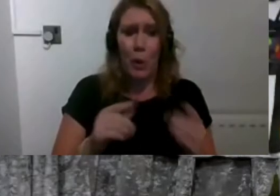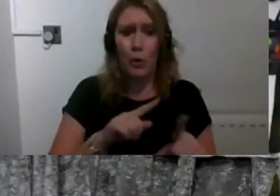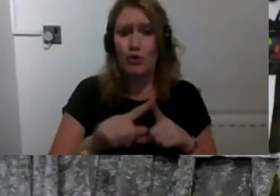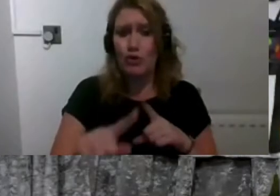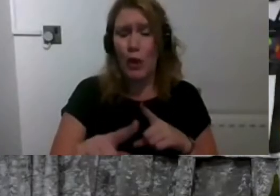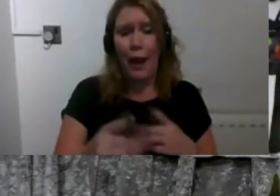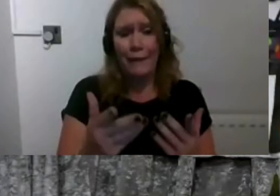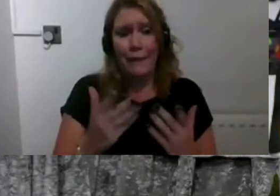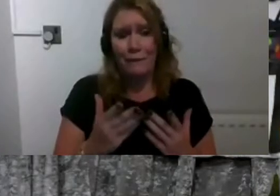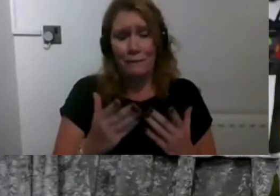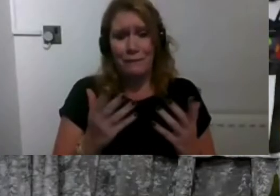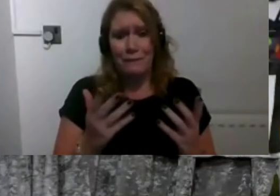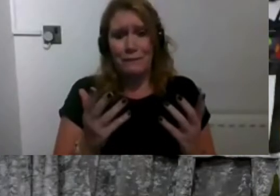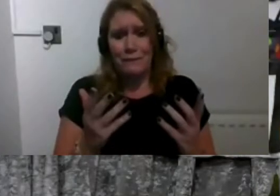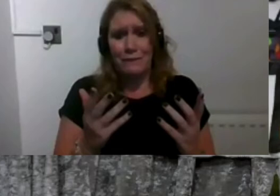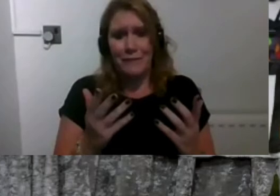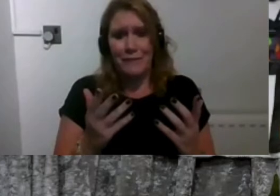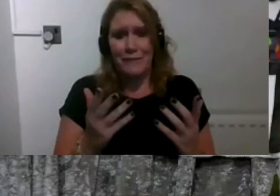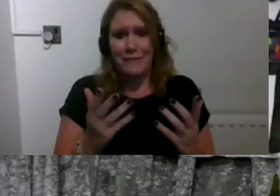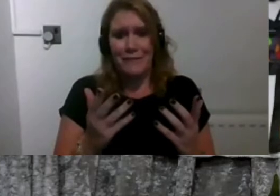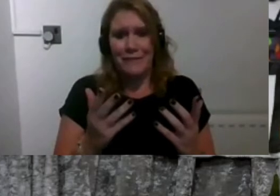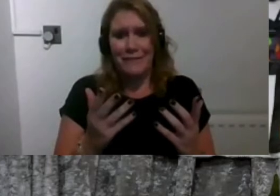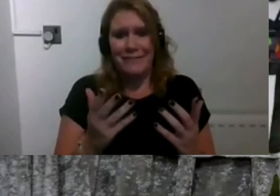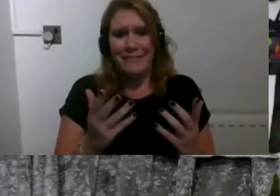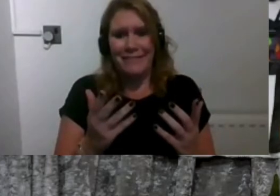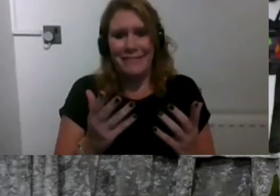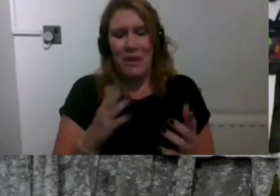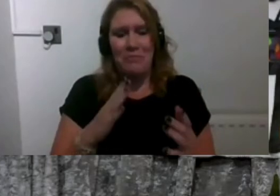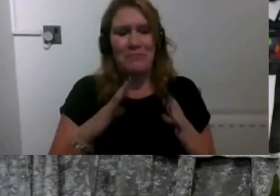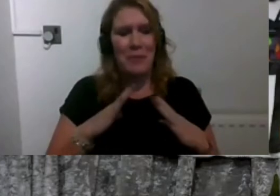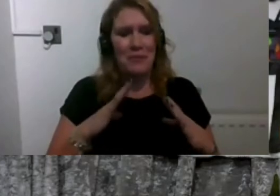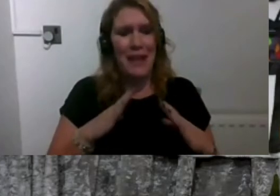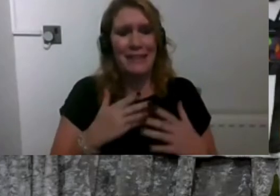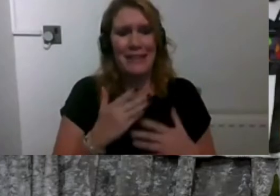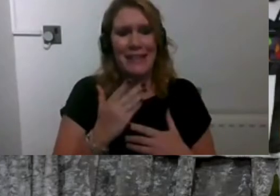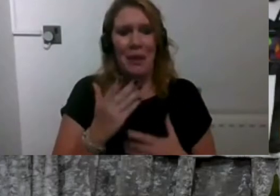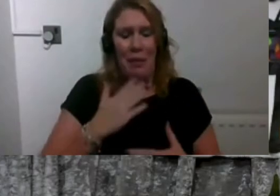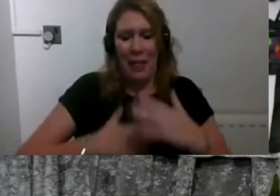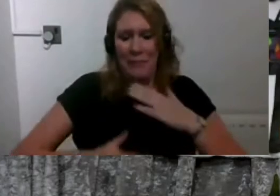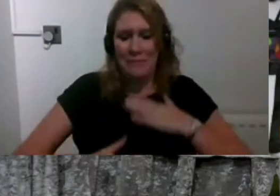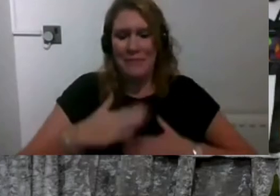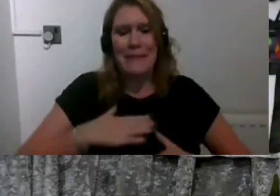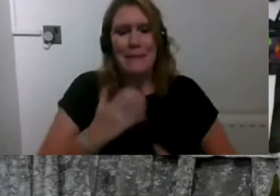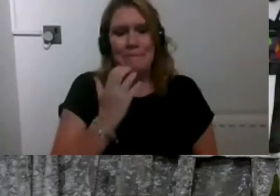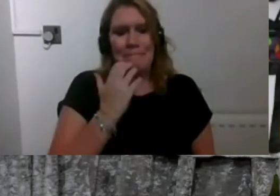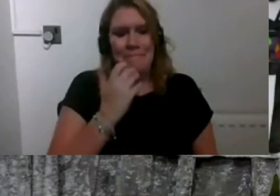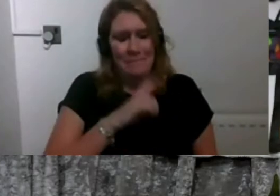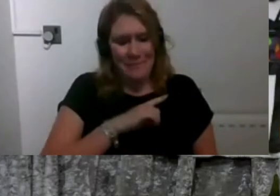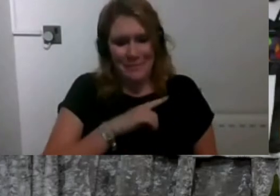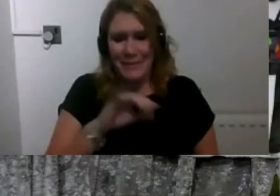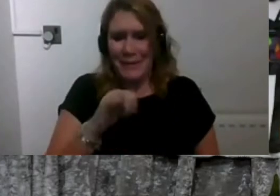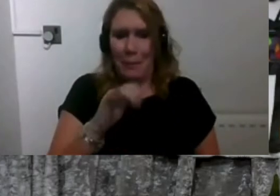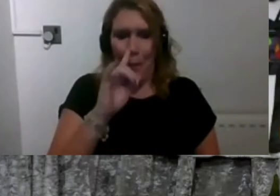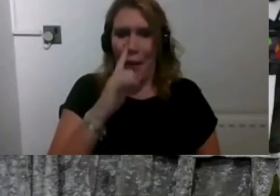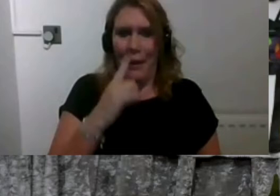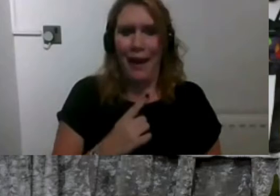have ever come across. We try her patience and everything else, she's a beautiful interpreter, of course we